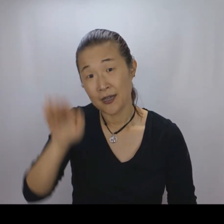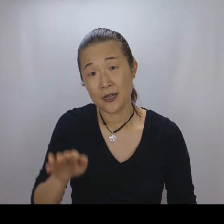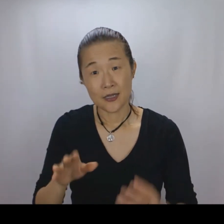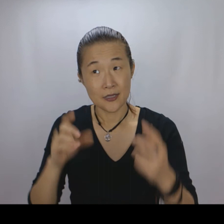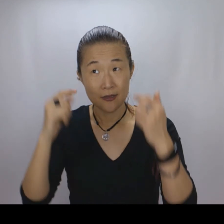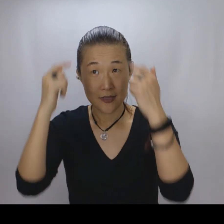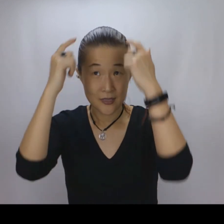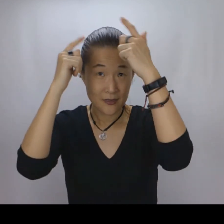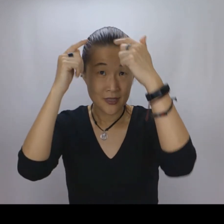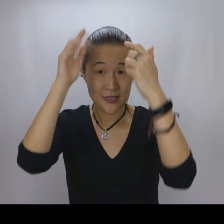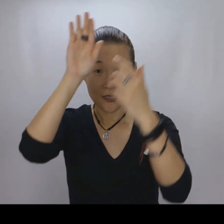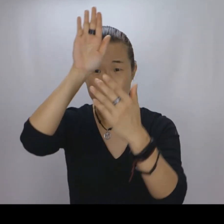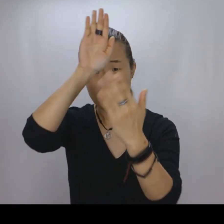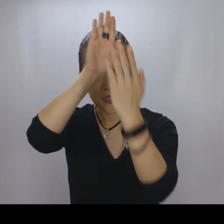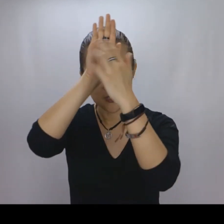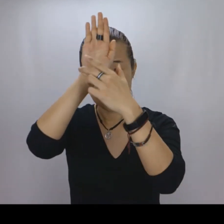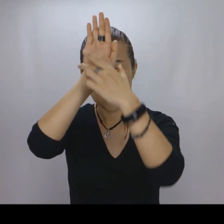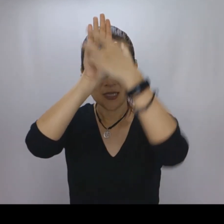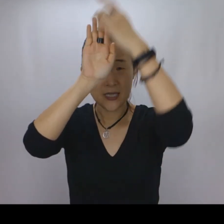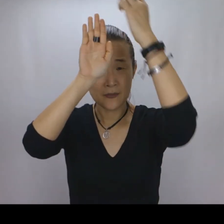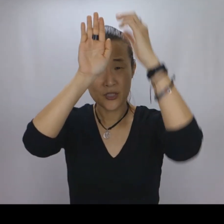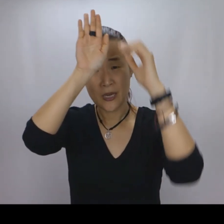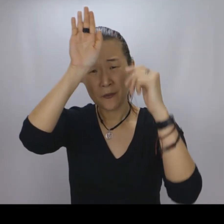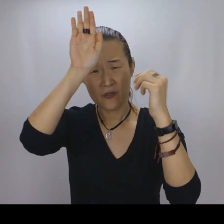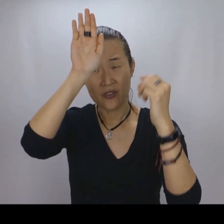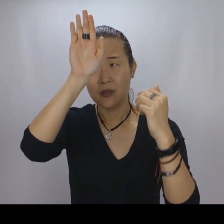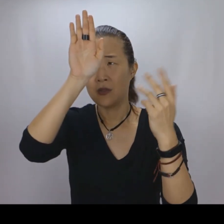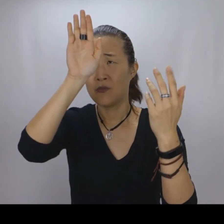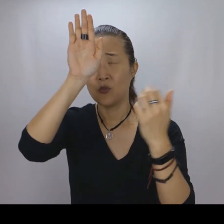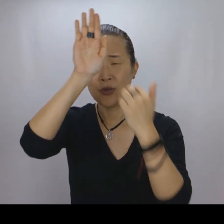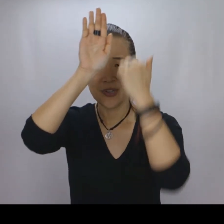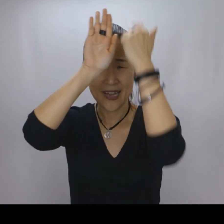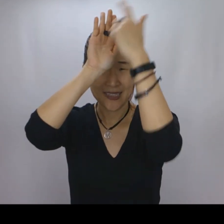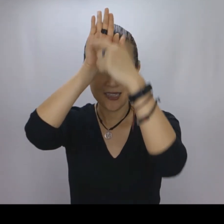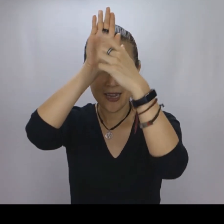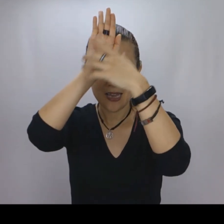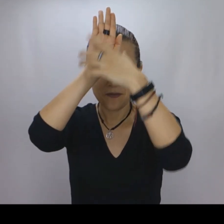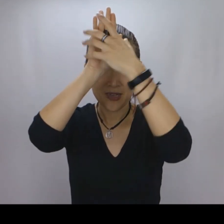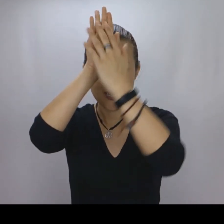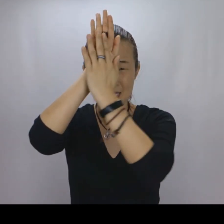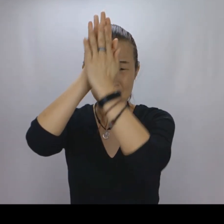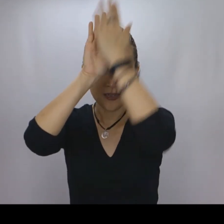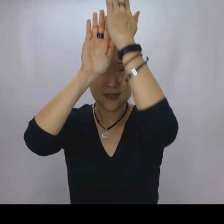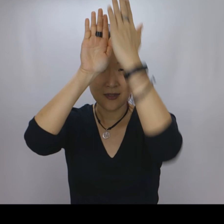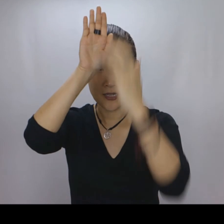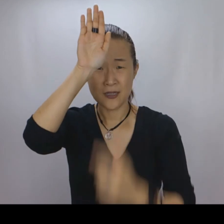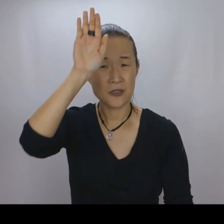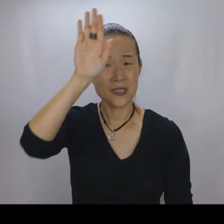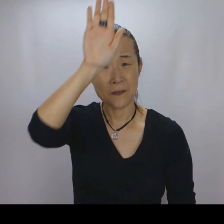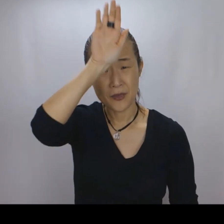because it's it's trying to make the same shape of the weird hats that they have that has that kind of thing that goes up.